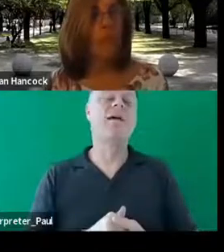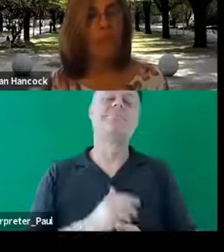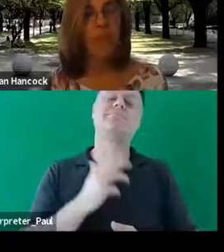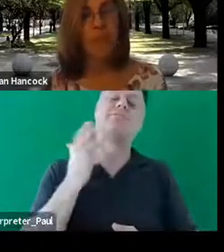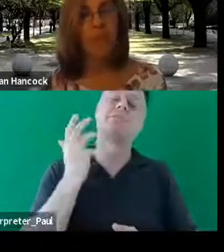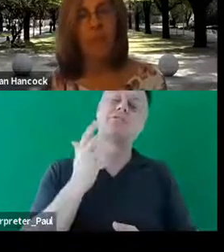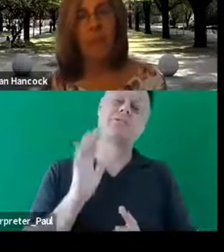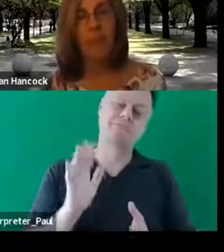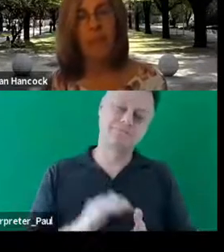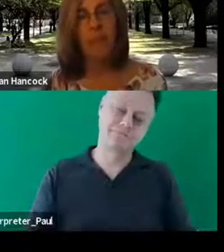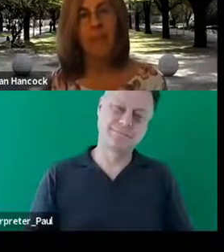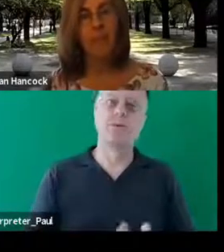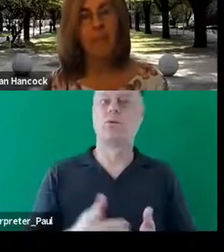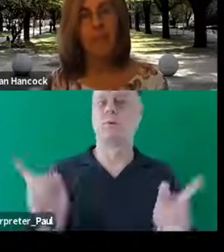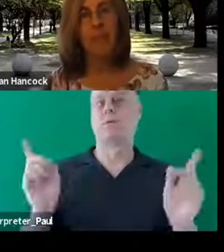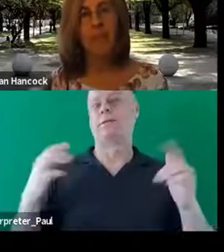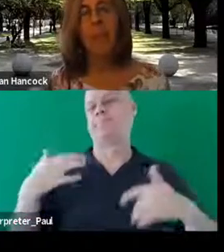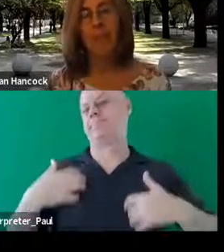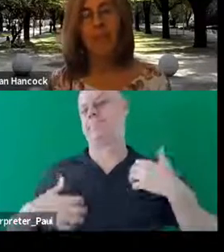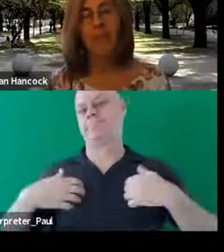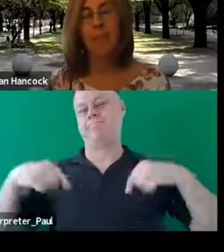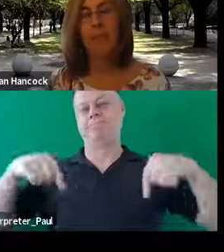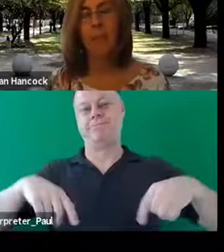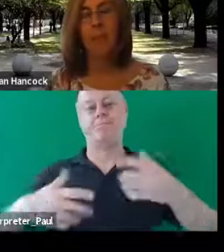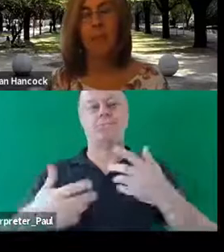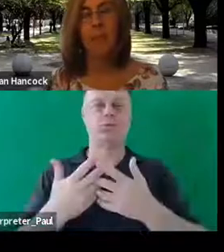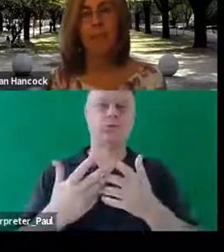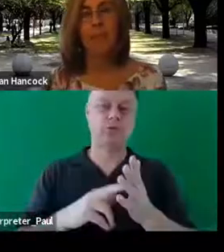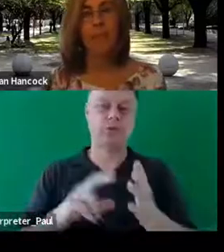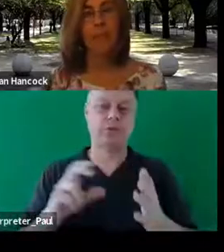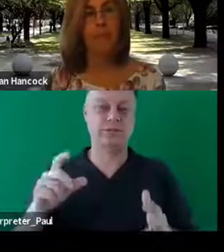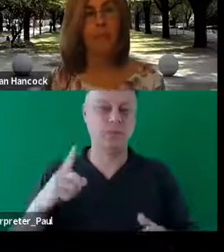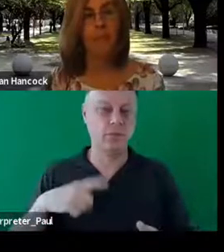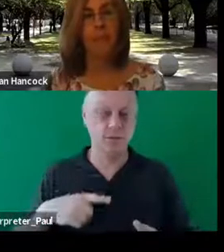we are really excited about because we are currently in the process of developing some